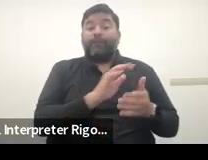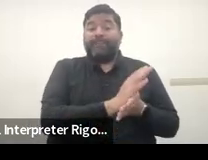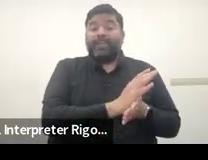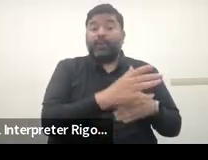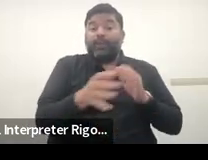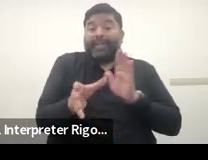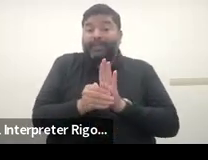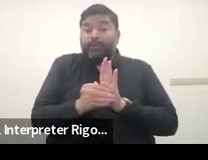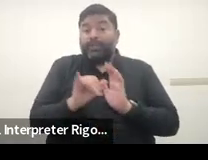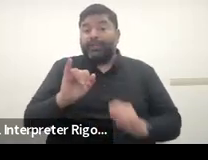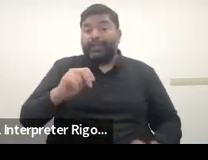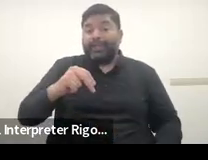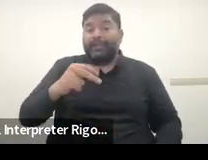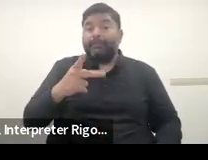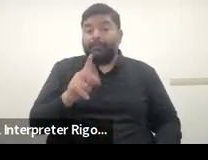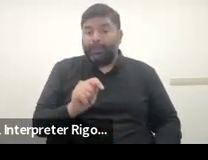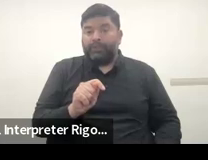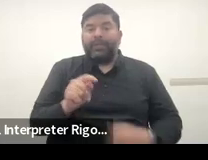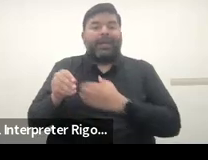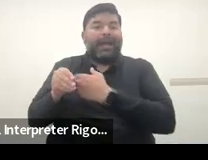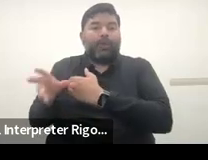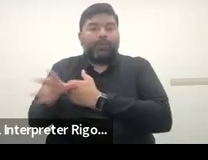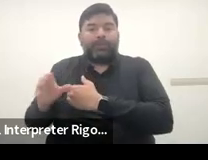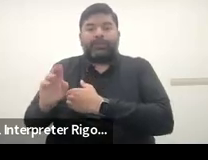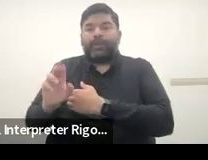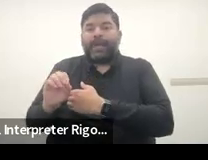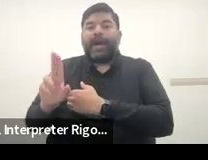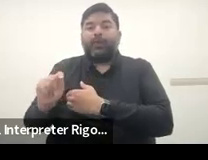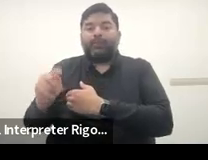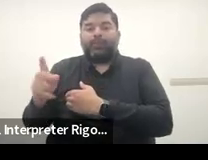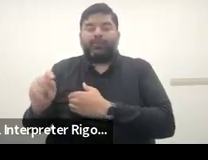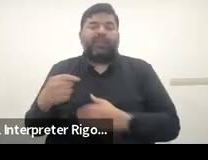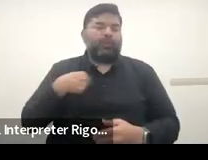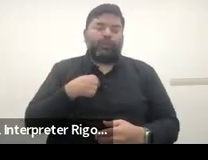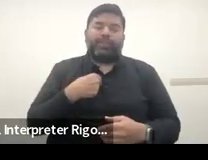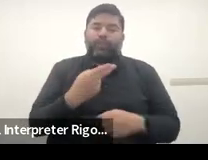And unsurprisingly we use a lot of encoder- decoder kind of models. The encoder's job is to